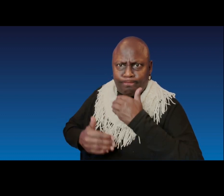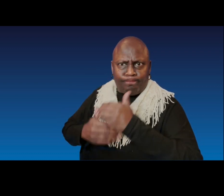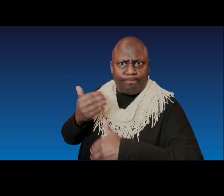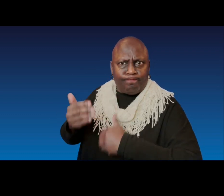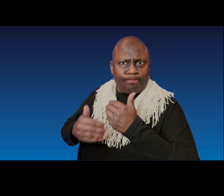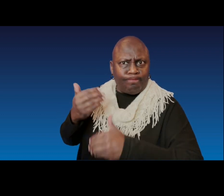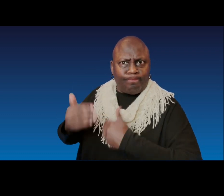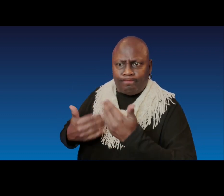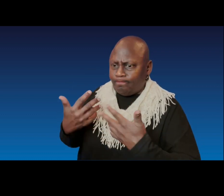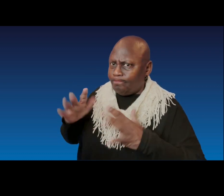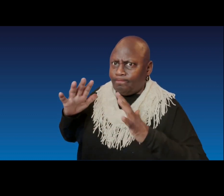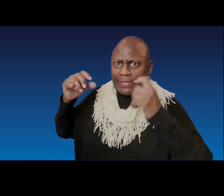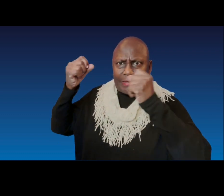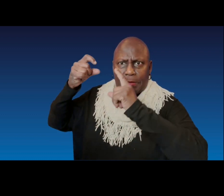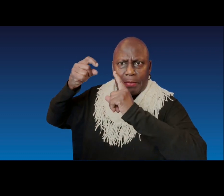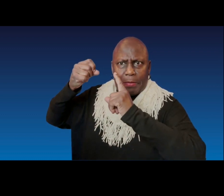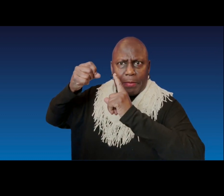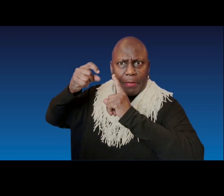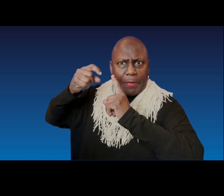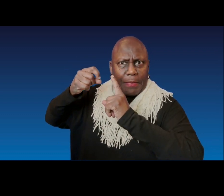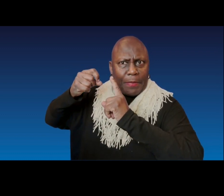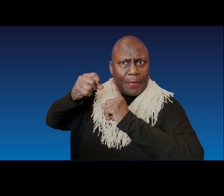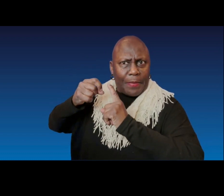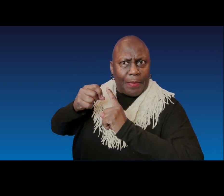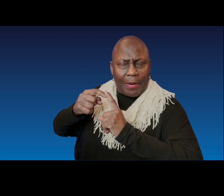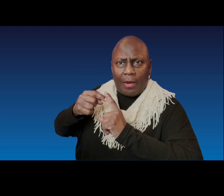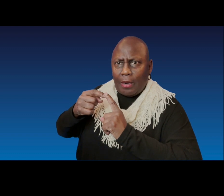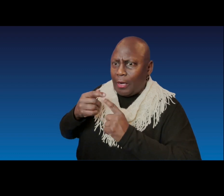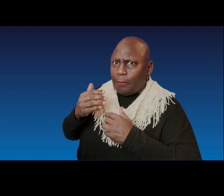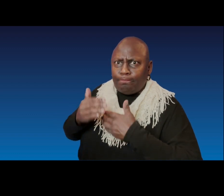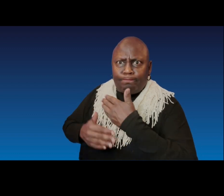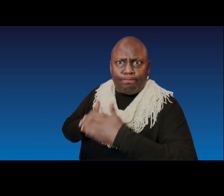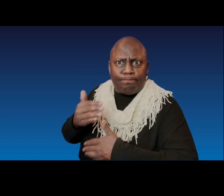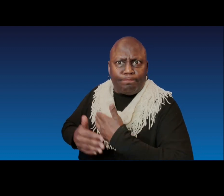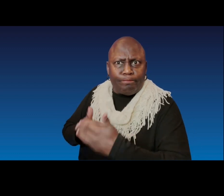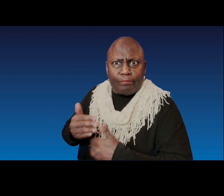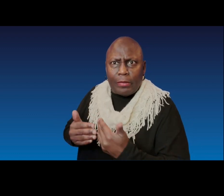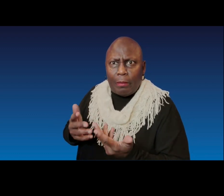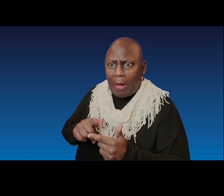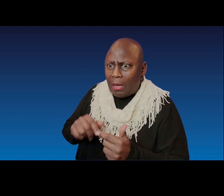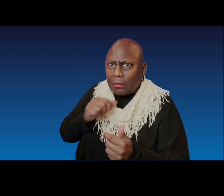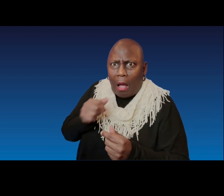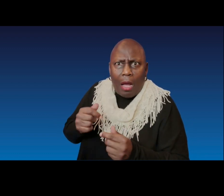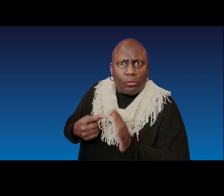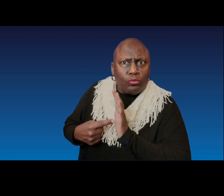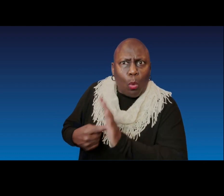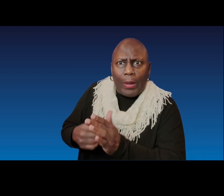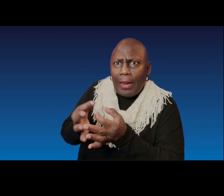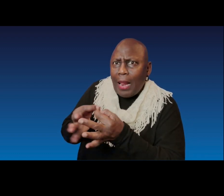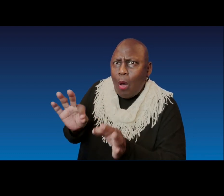This timing is precious because that's when the mind is developing and receiving information from our surroundings.